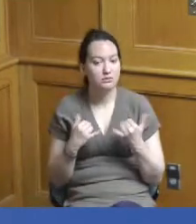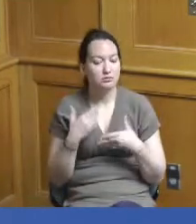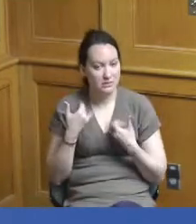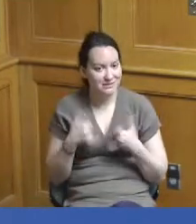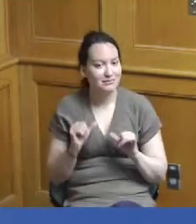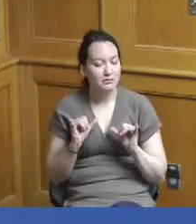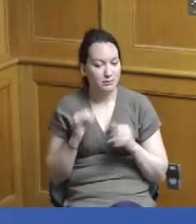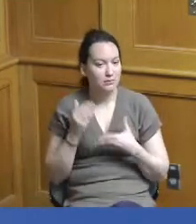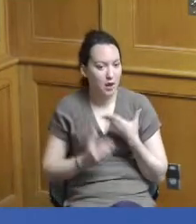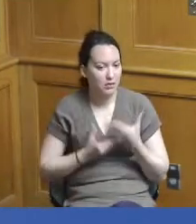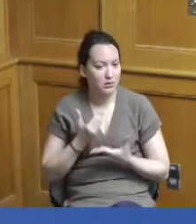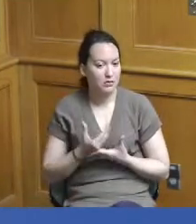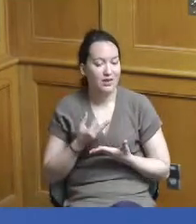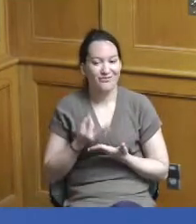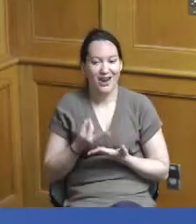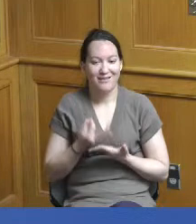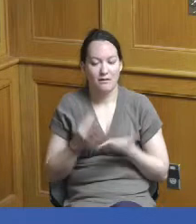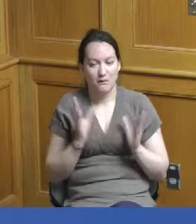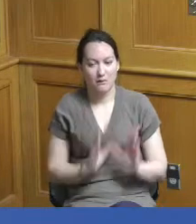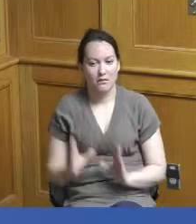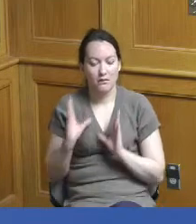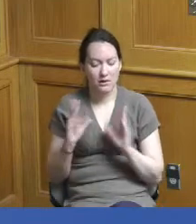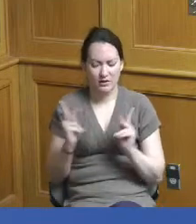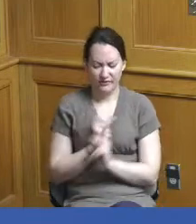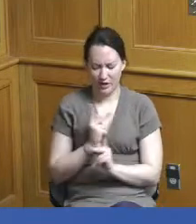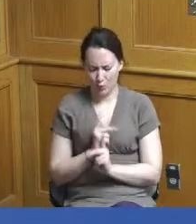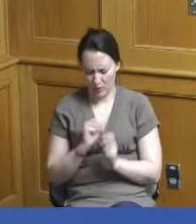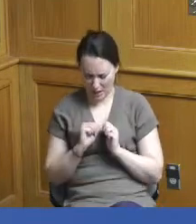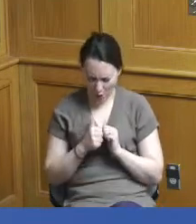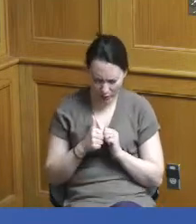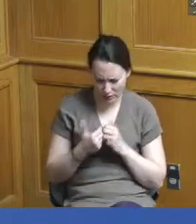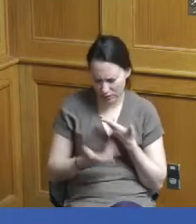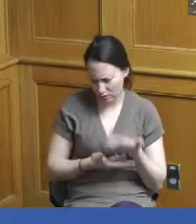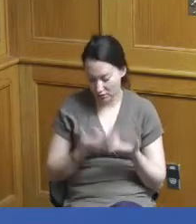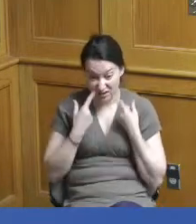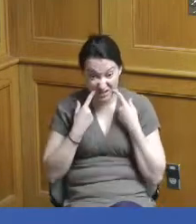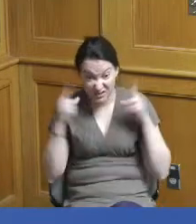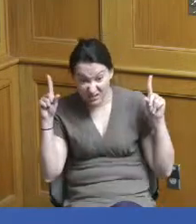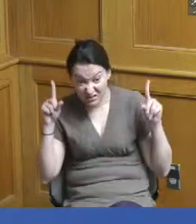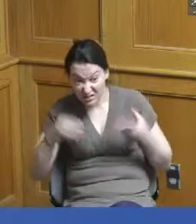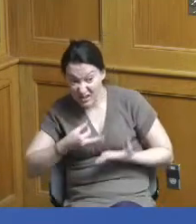of putting together a financing plan to figure out how to pull that off from a financial perspective